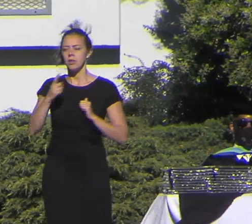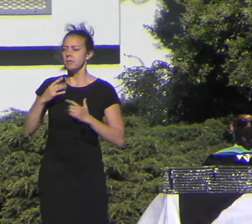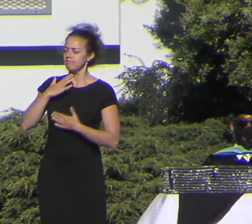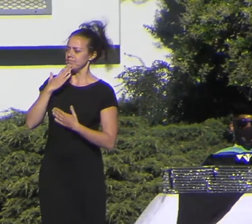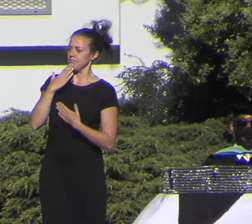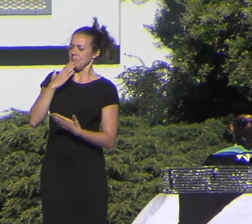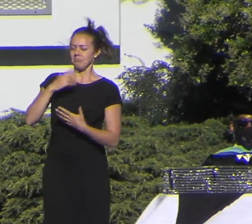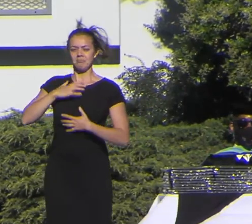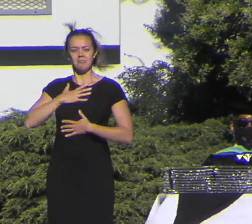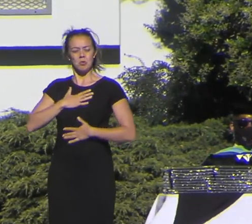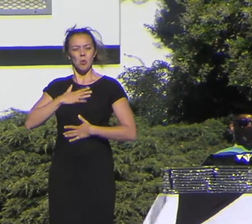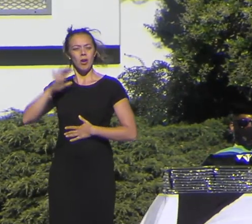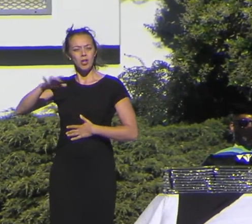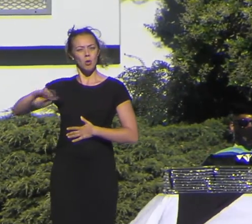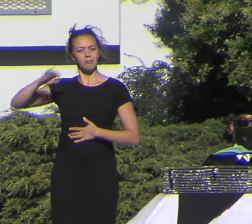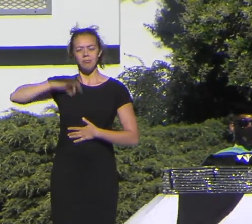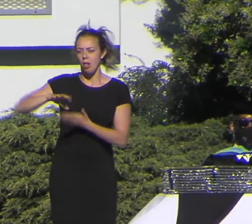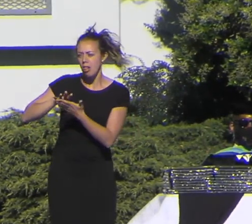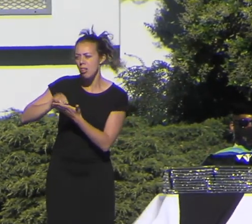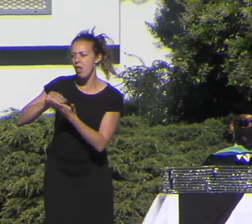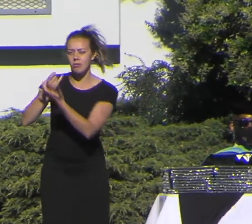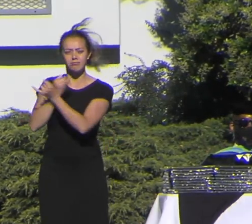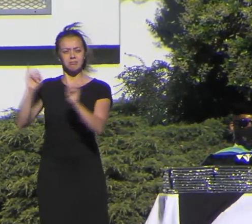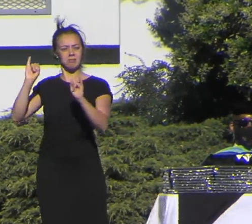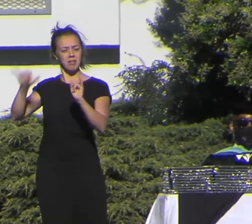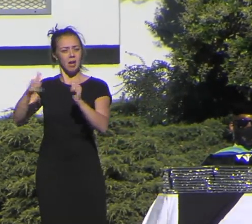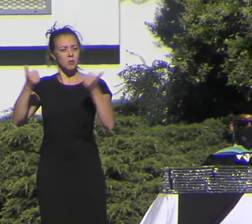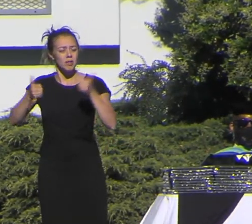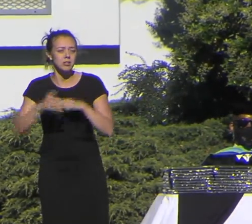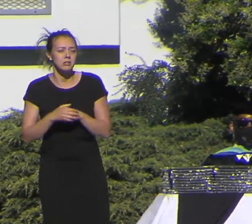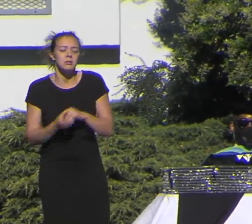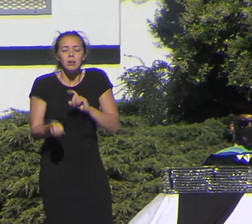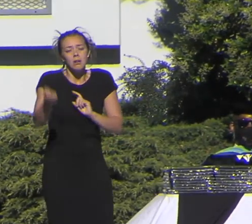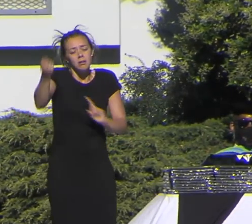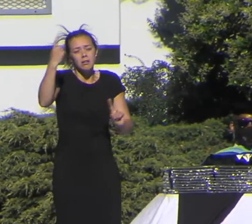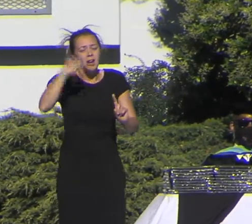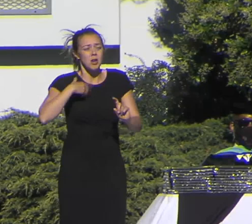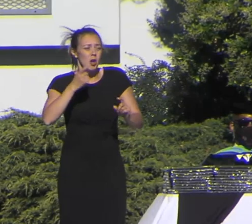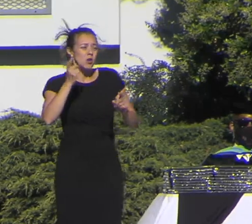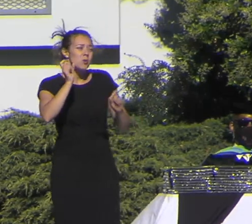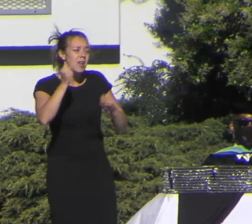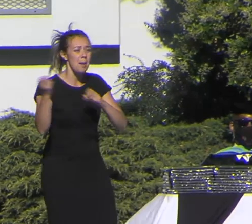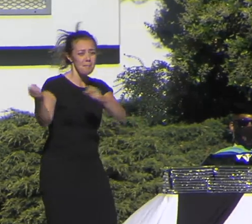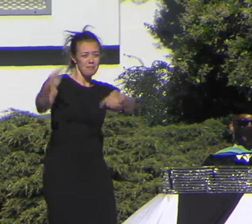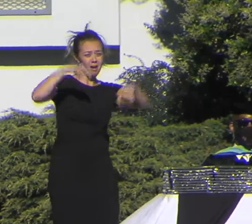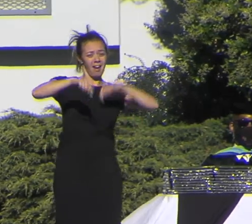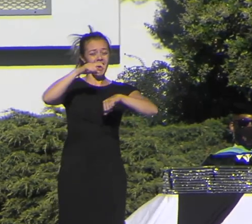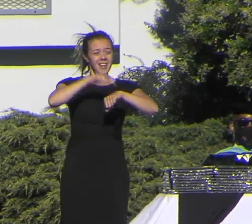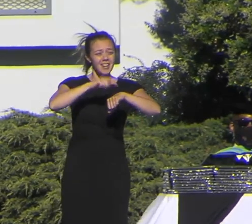Granted there's no way to go back and make a missed game or dance happen but we can make their absence the reason